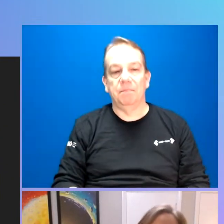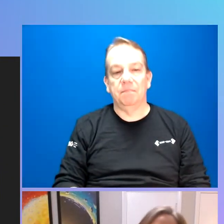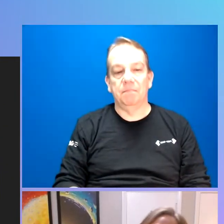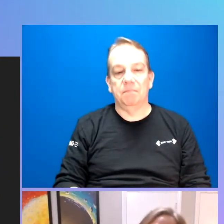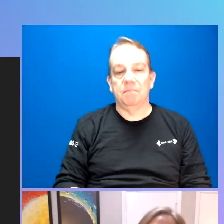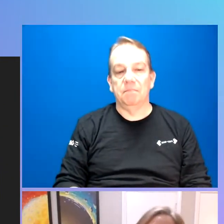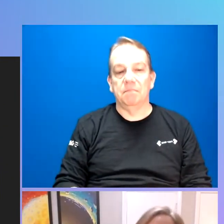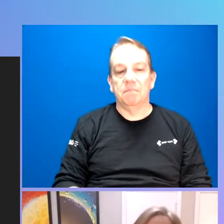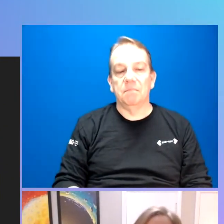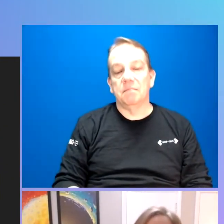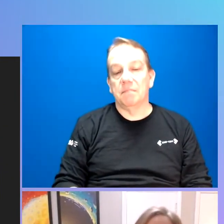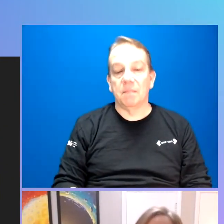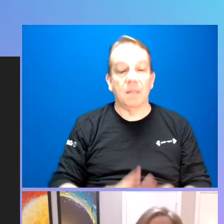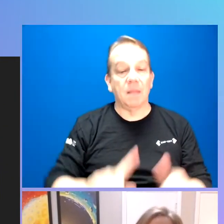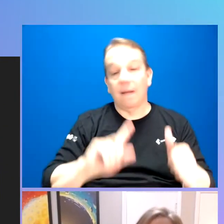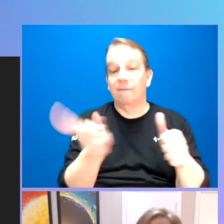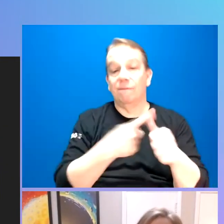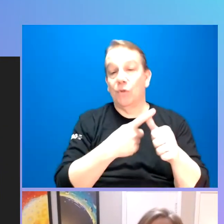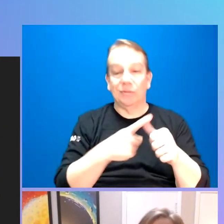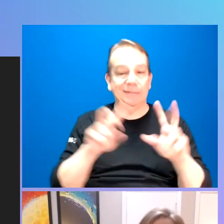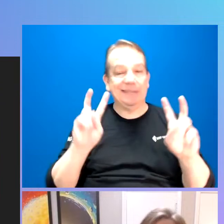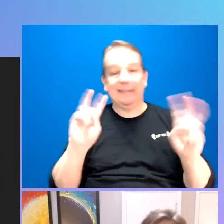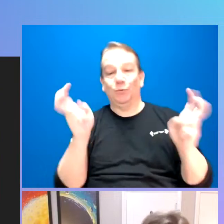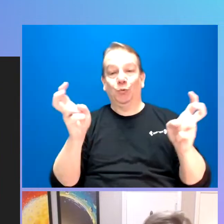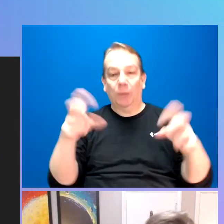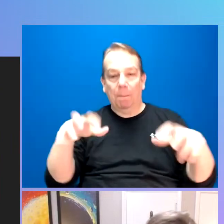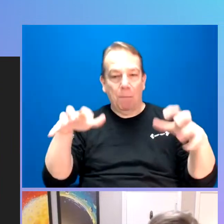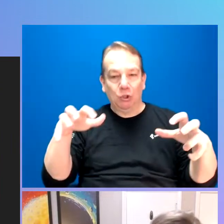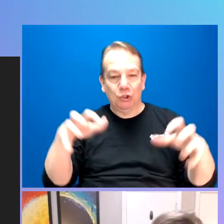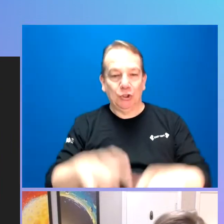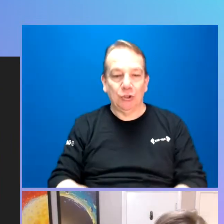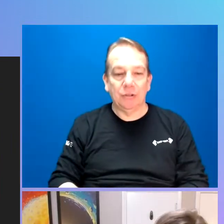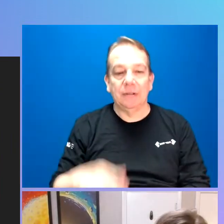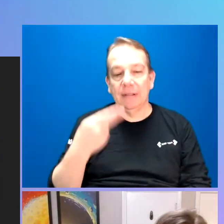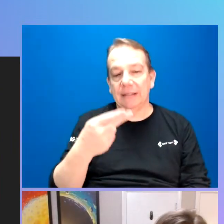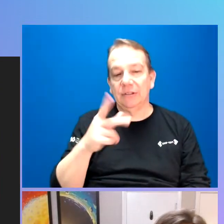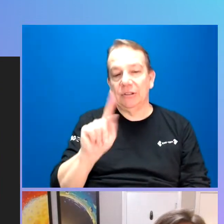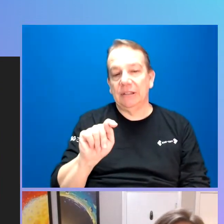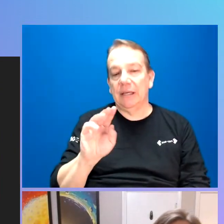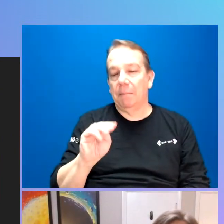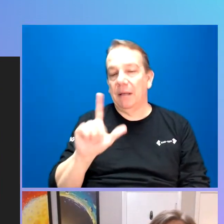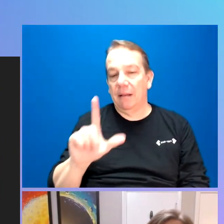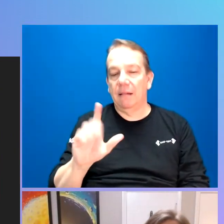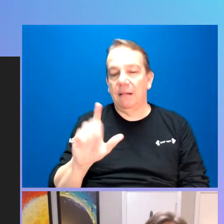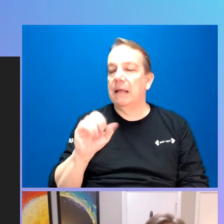with our first monster, the HTML